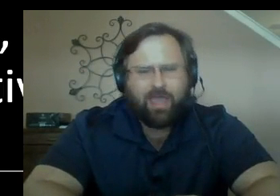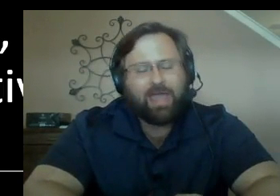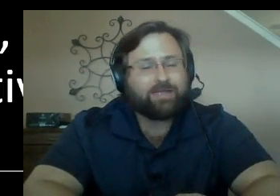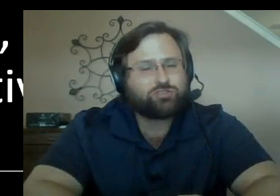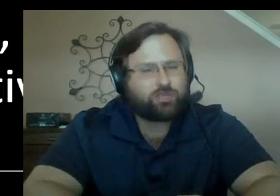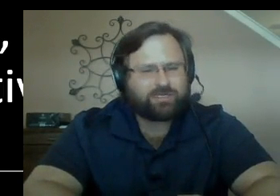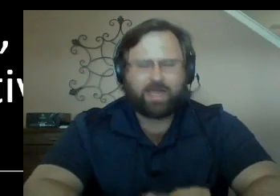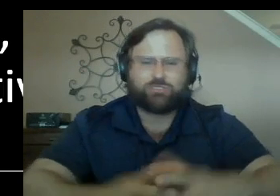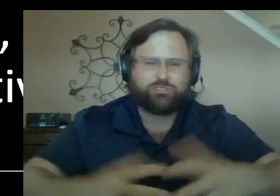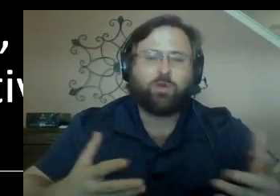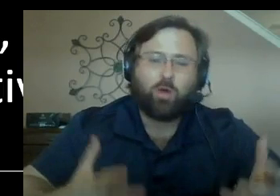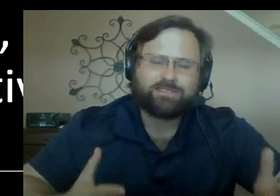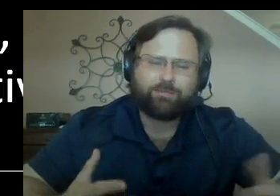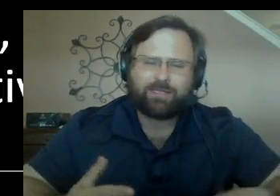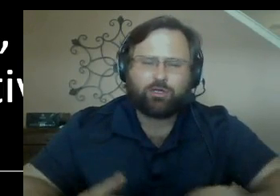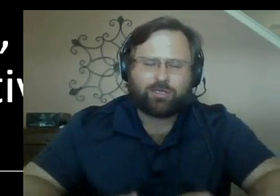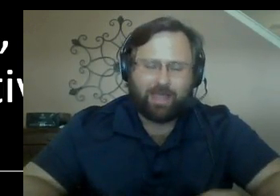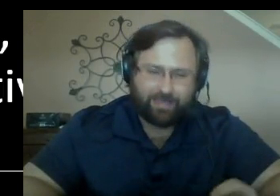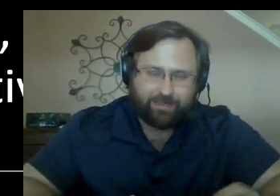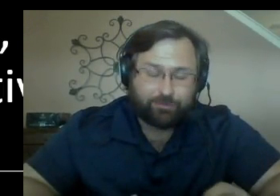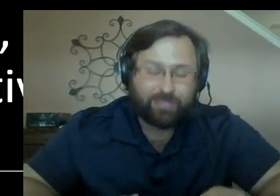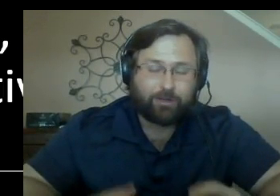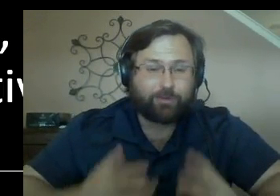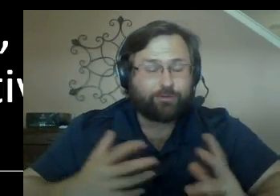and constructed action showing what something looked like particularly when